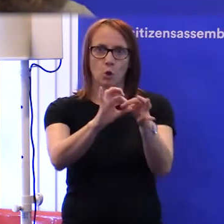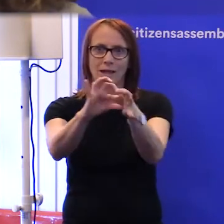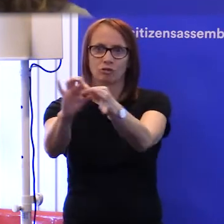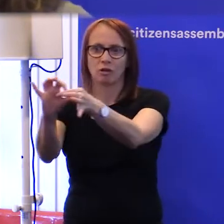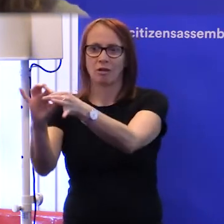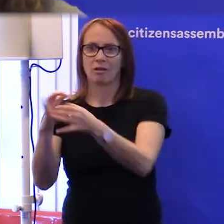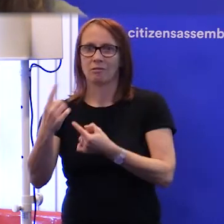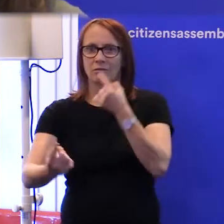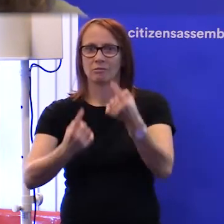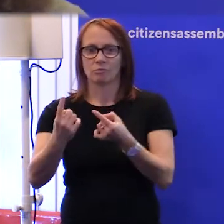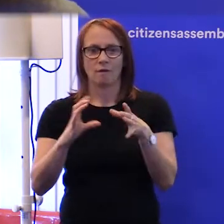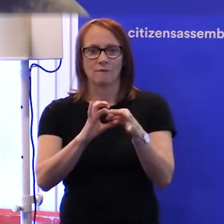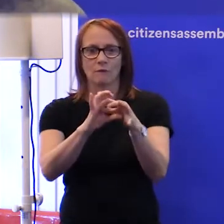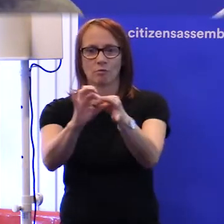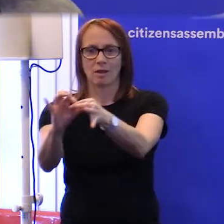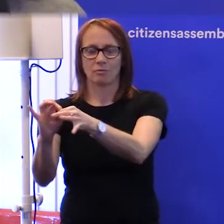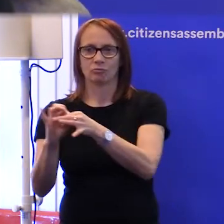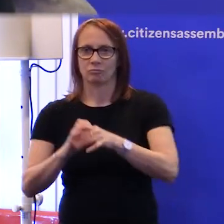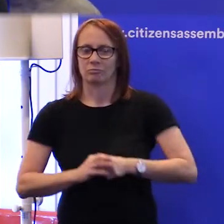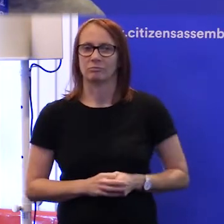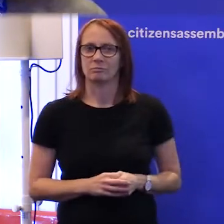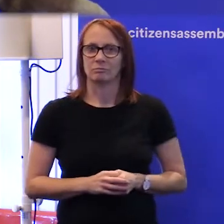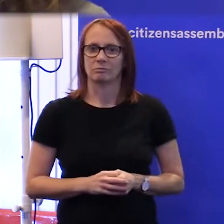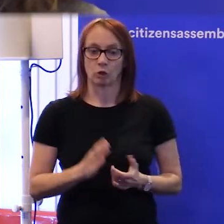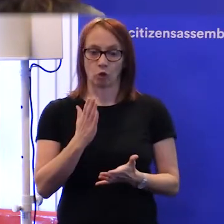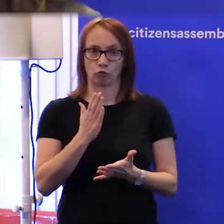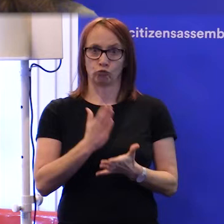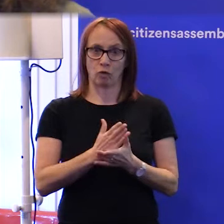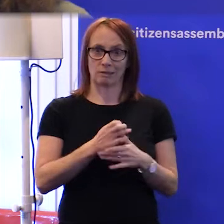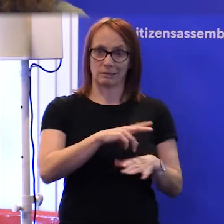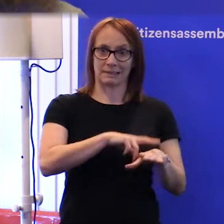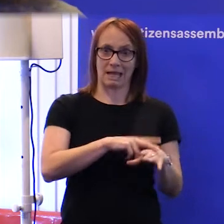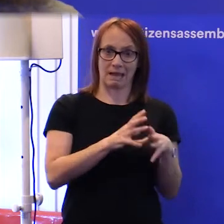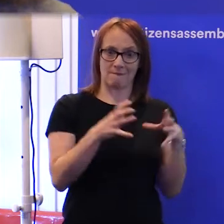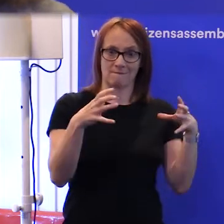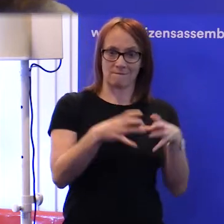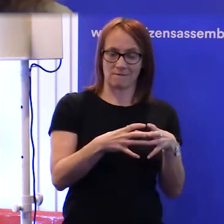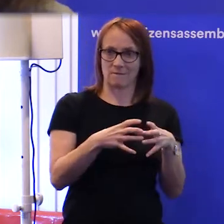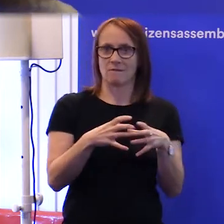amongst yourselves it shows a trust with the Secretariat and with the wider and